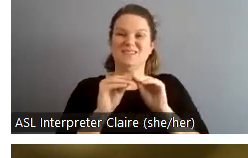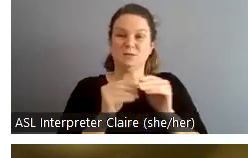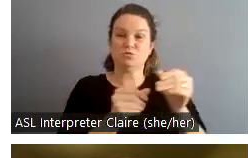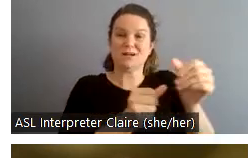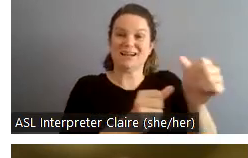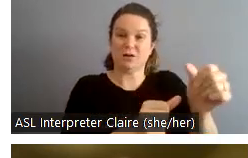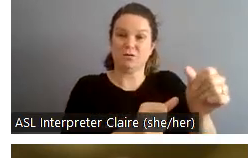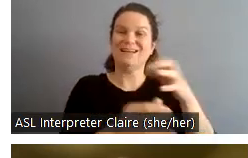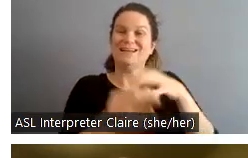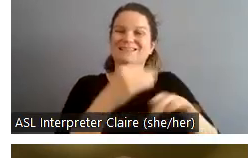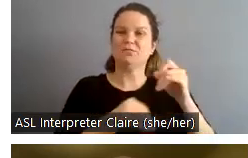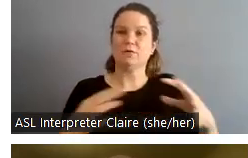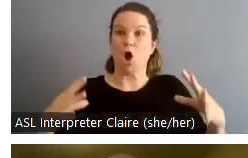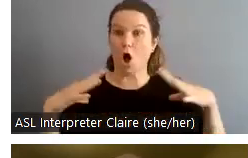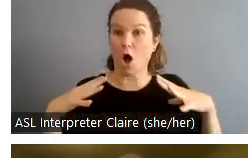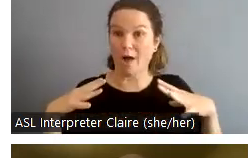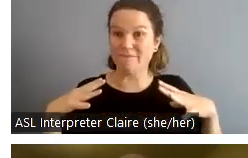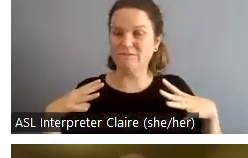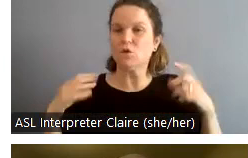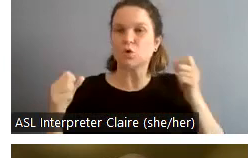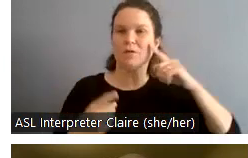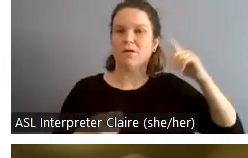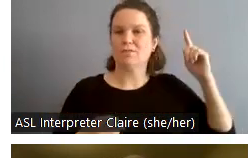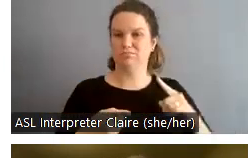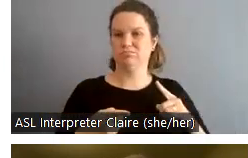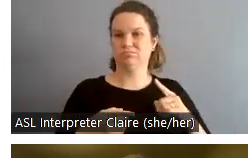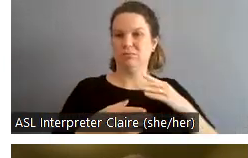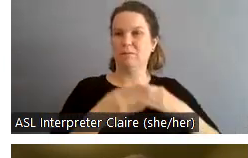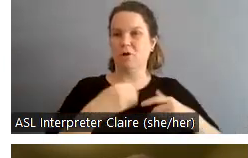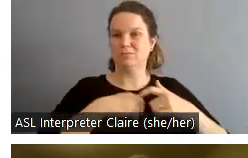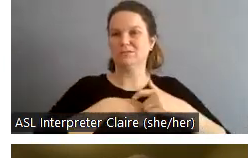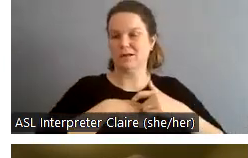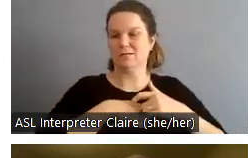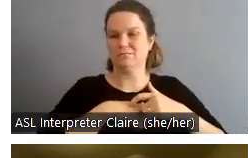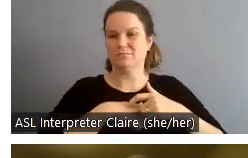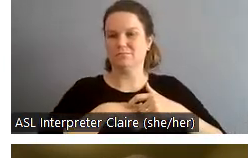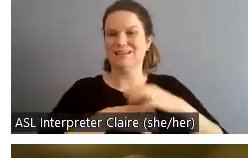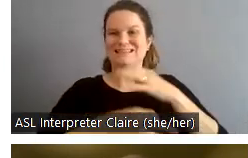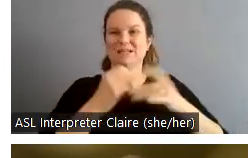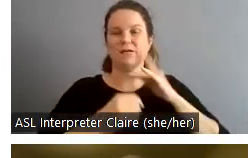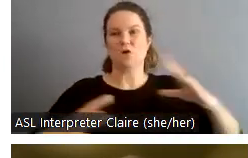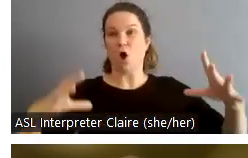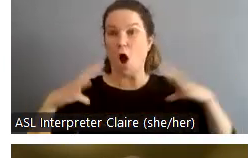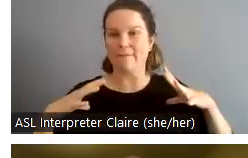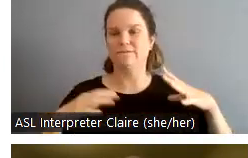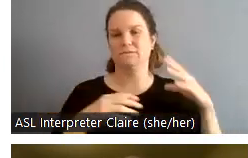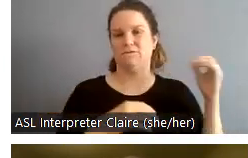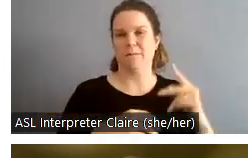you know, reducing your schedule on an ongoing basis or a predictable basis,